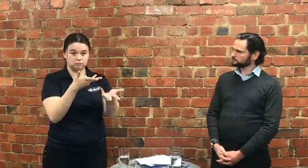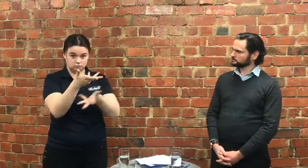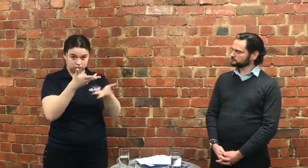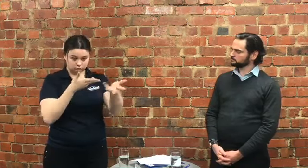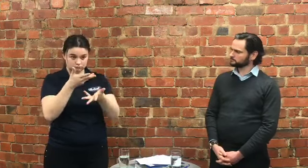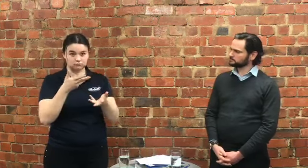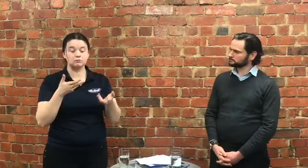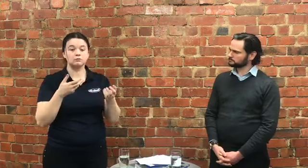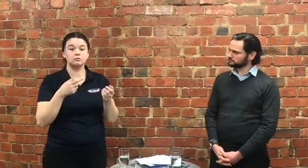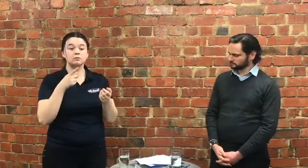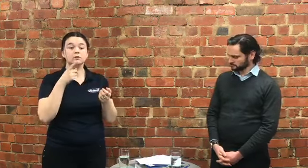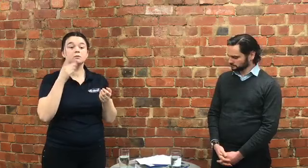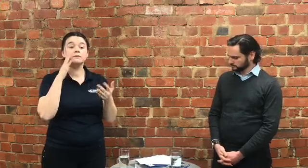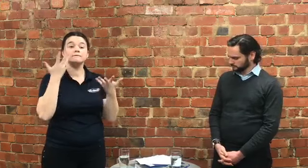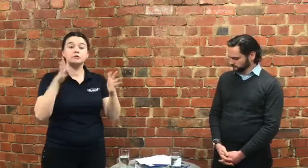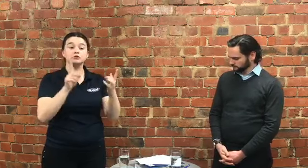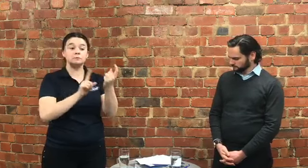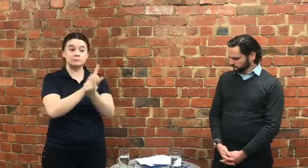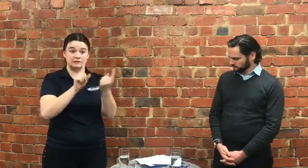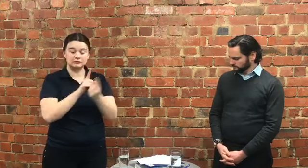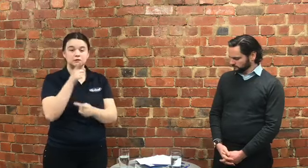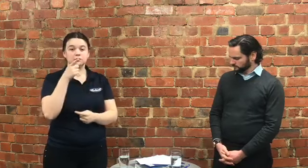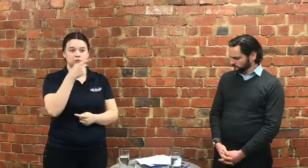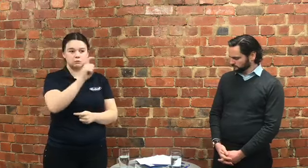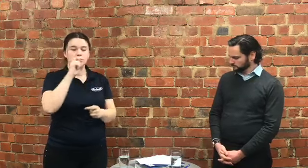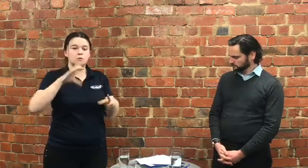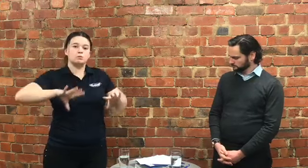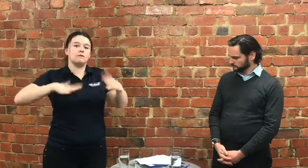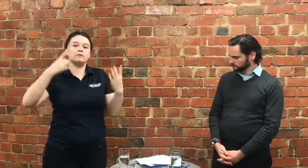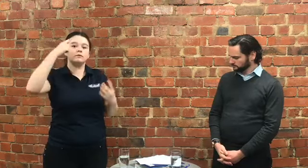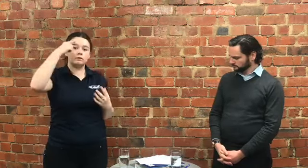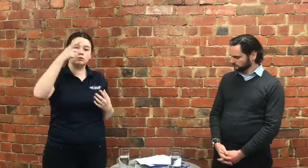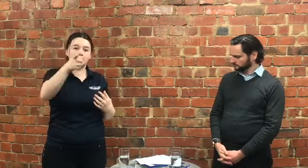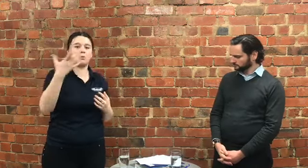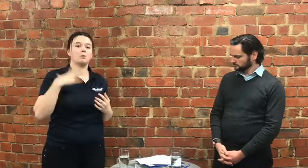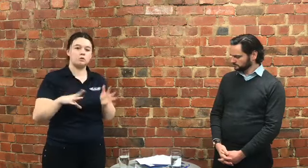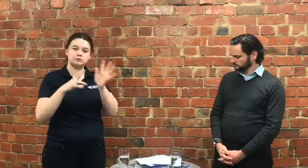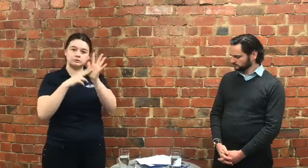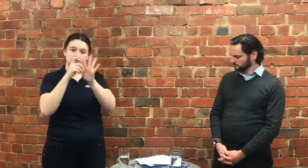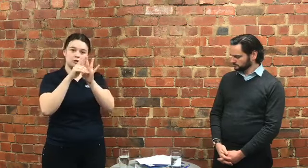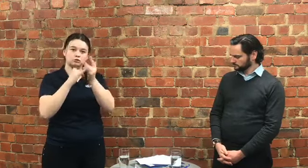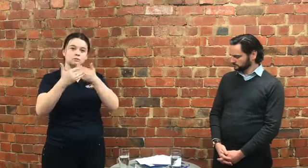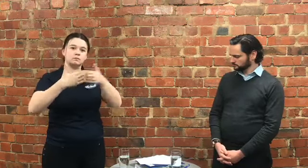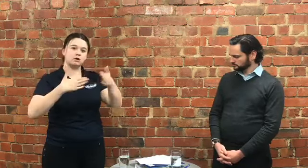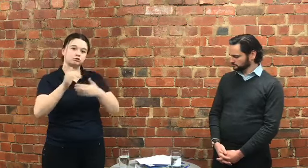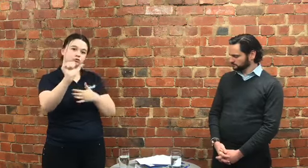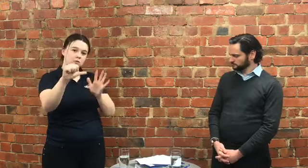So, when you meet then with the LAC, once the LAC has spoken to you about your plan